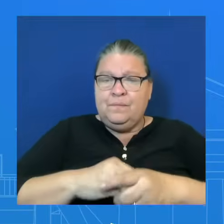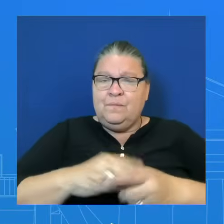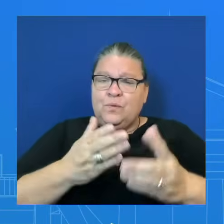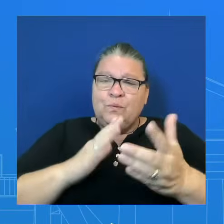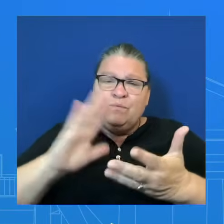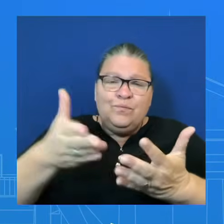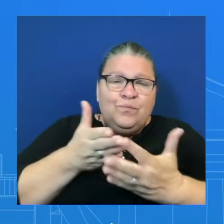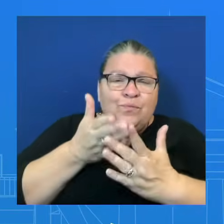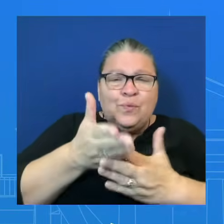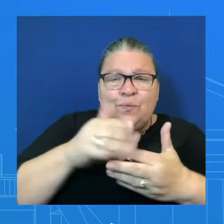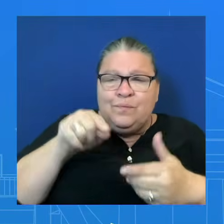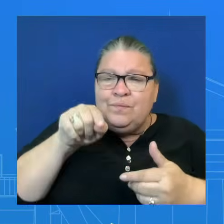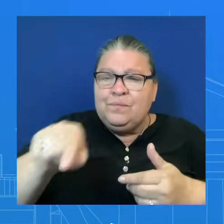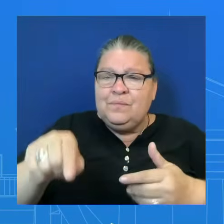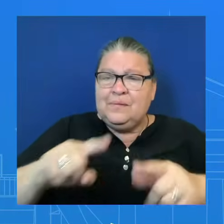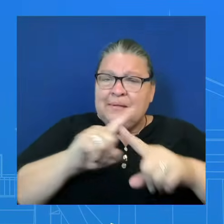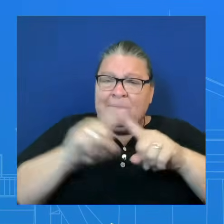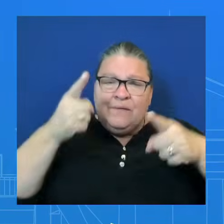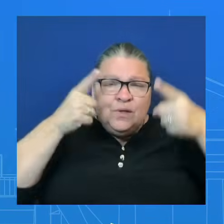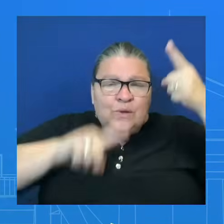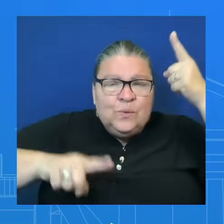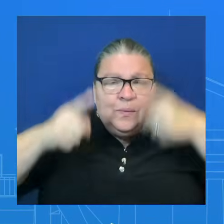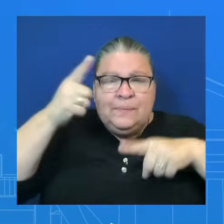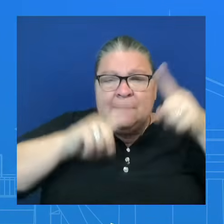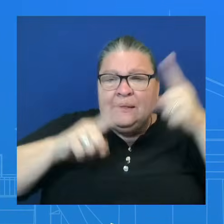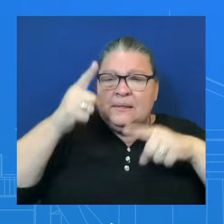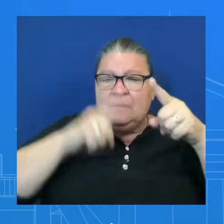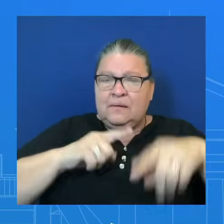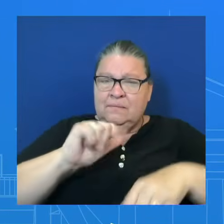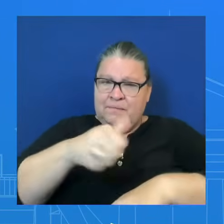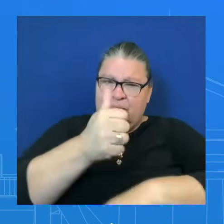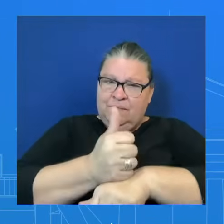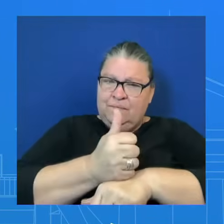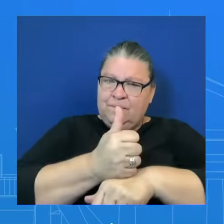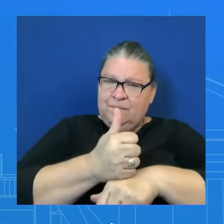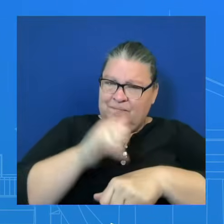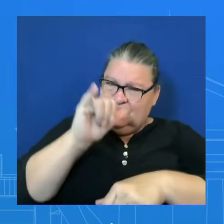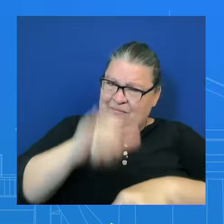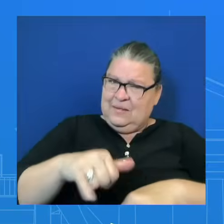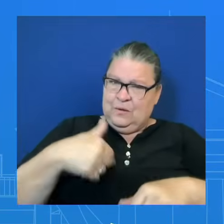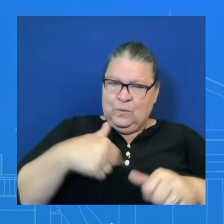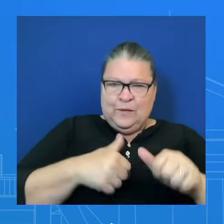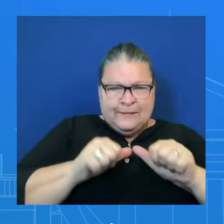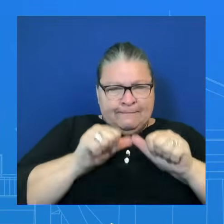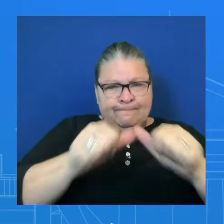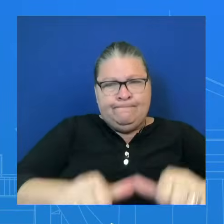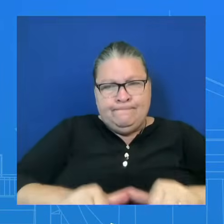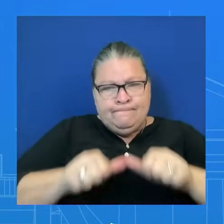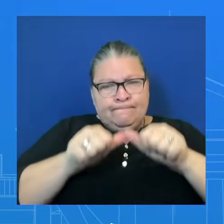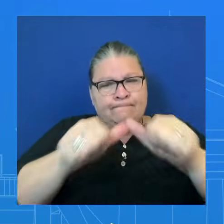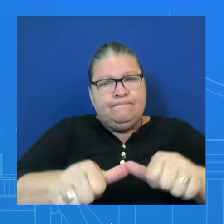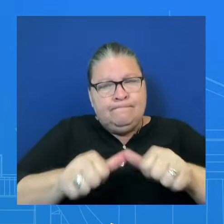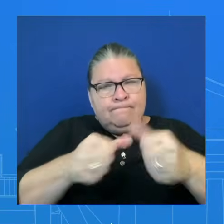And we're going to continue to strengthen and revitalize those alliances and partnerships. So, again, I can't speak for the PRC. Wouldn't do it.